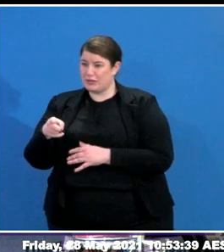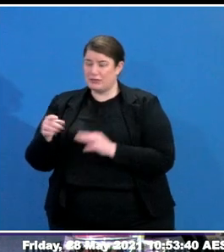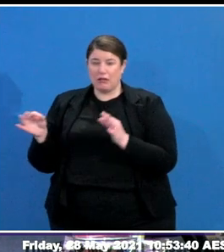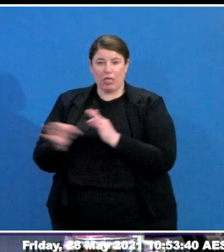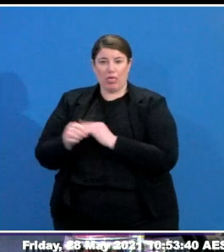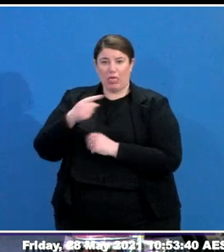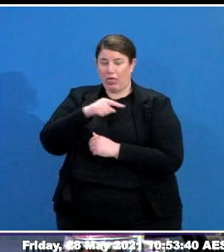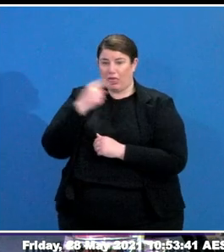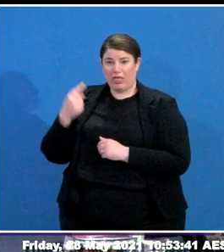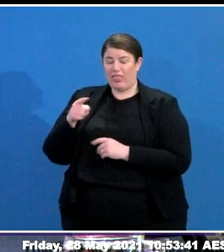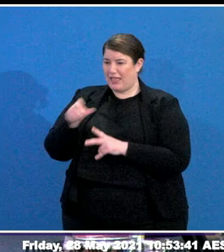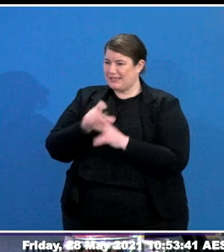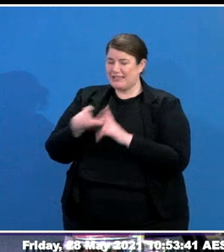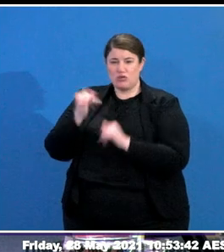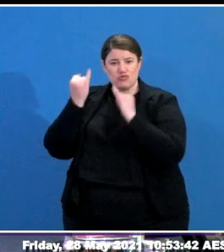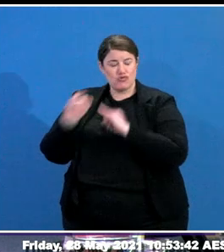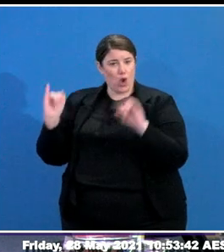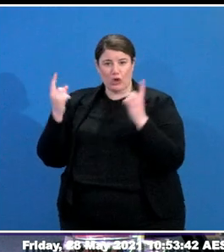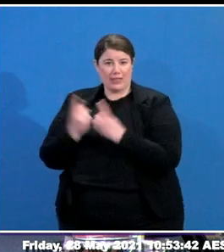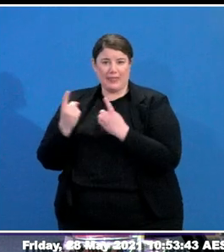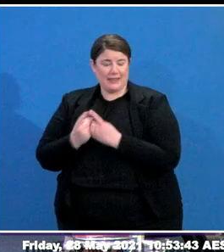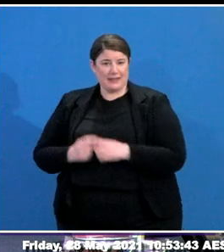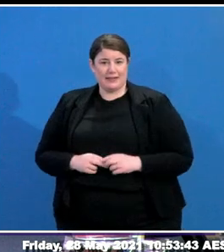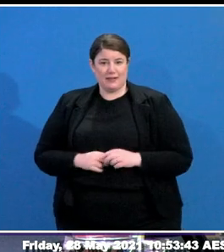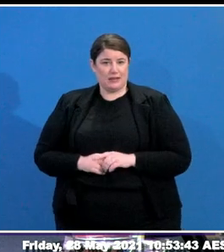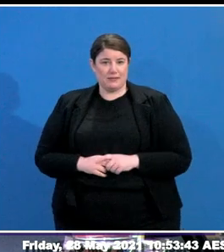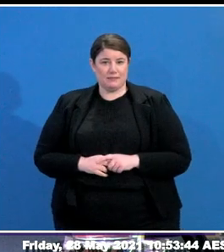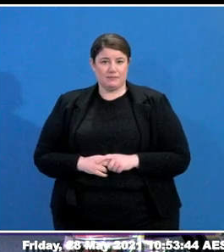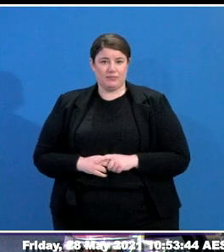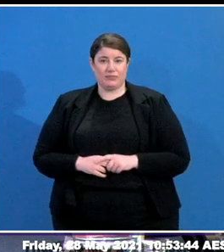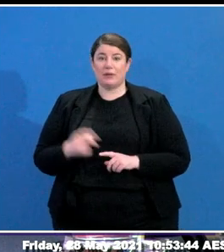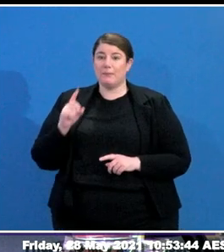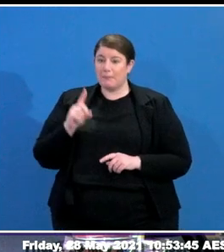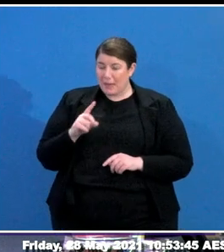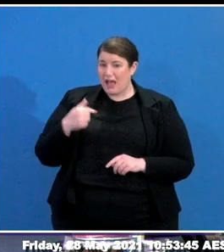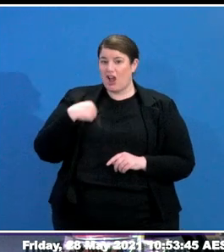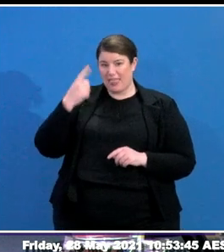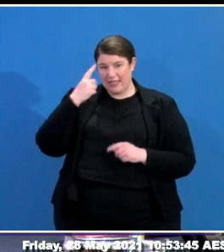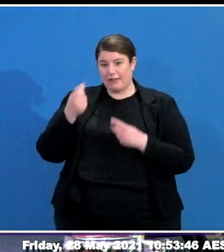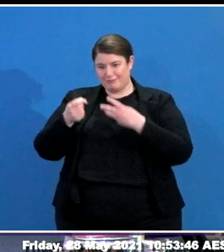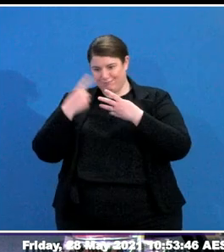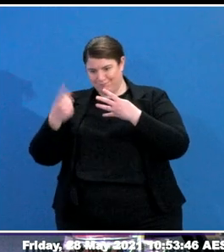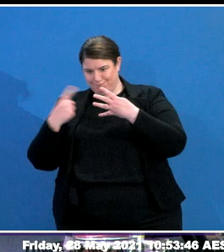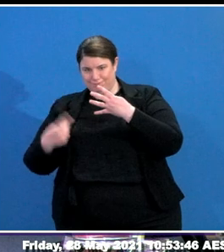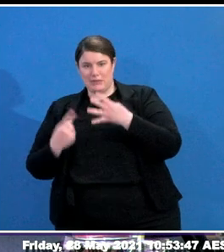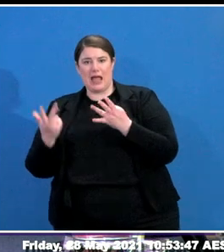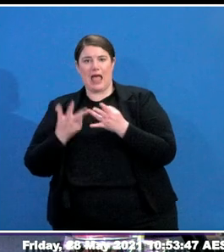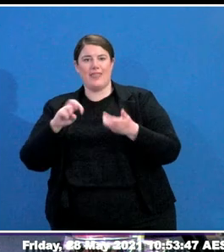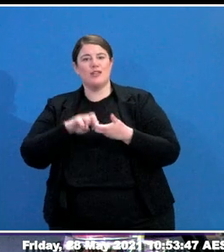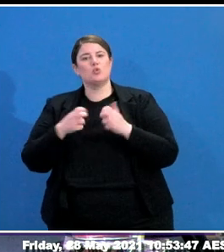unspeakable acts, but I think there are a broader range of issues in regards to